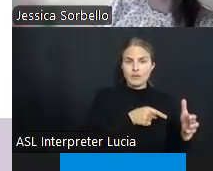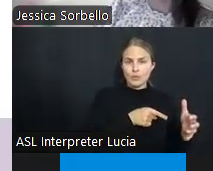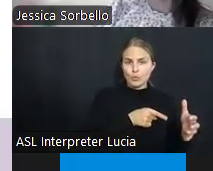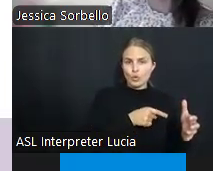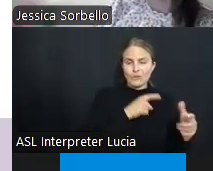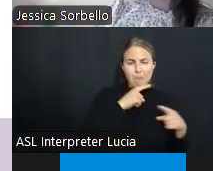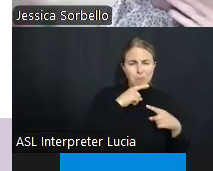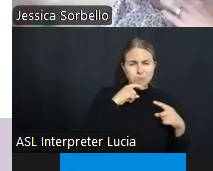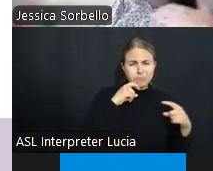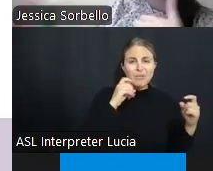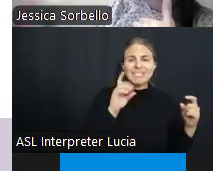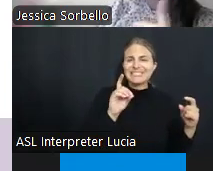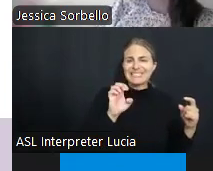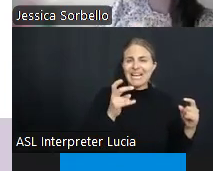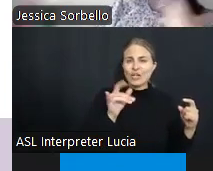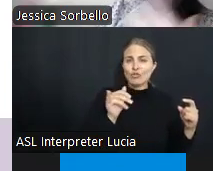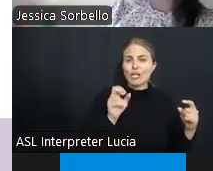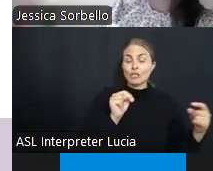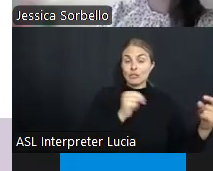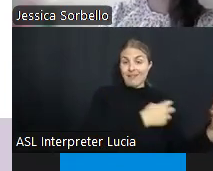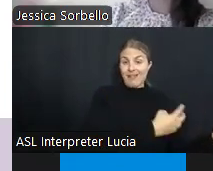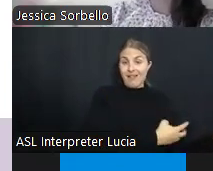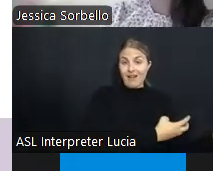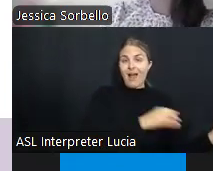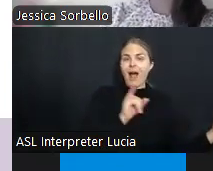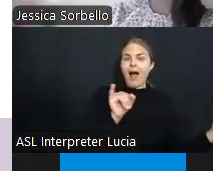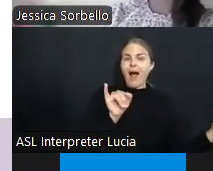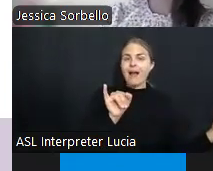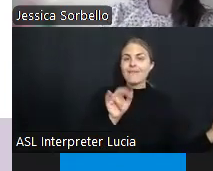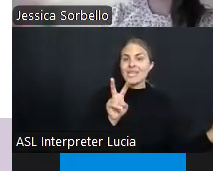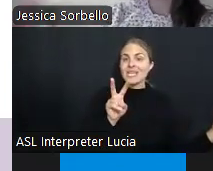for 72 hours did not receive any oral intake of fluids at